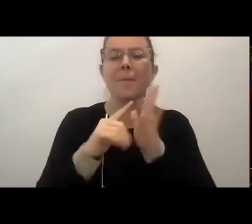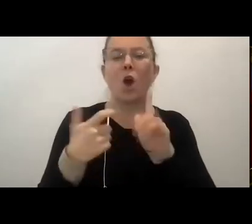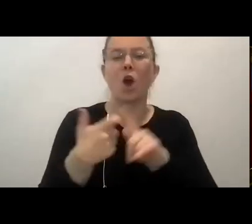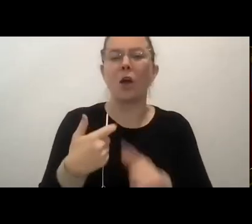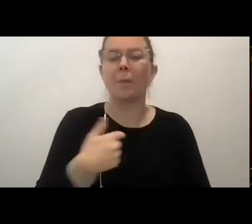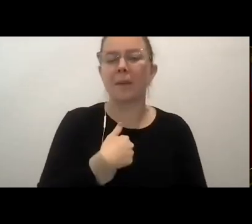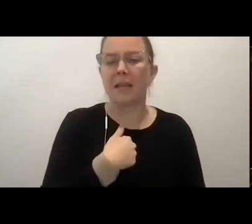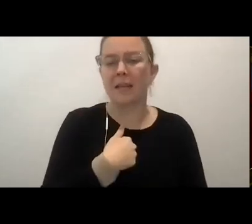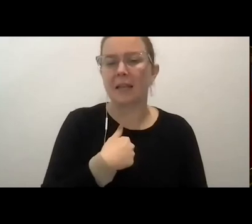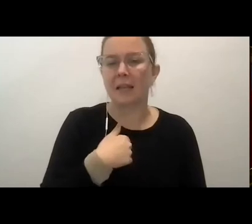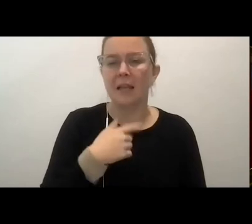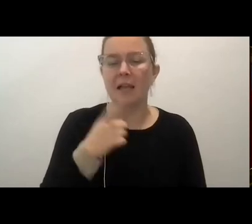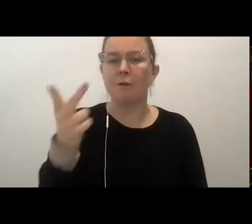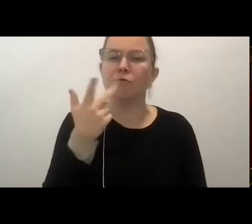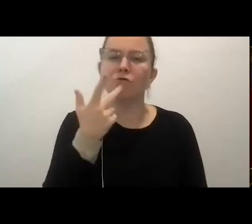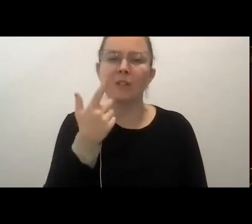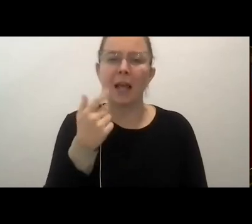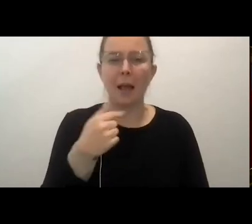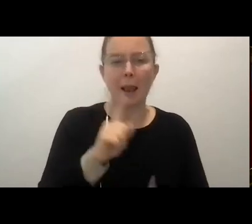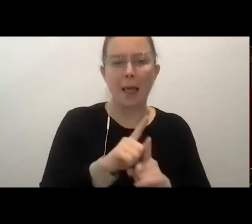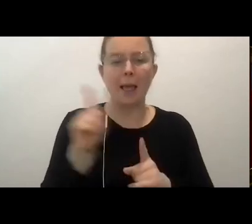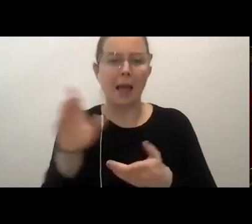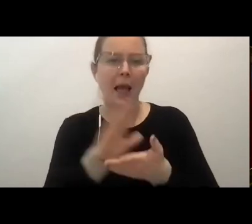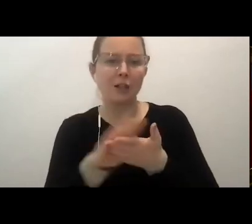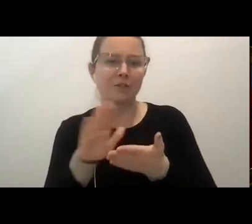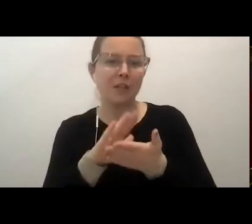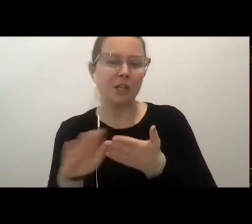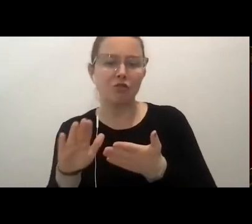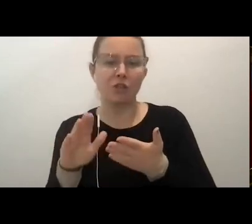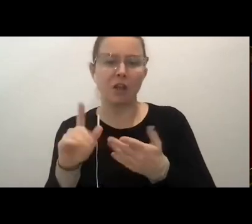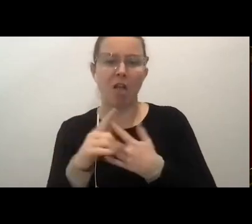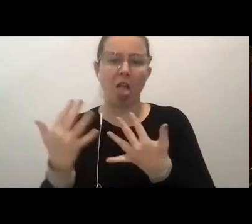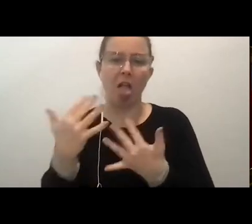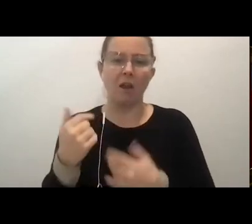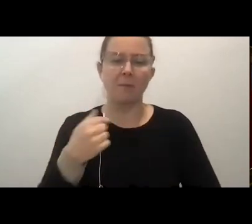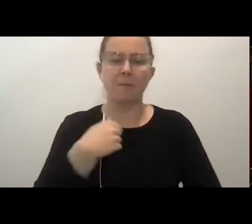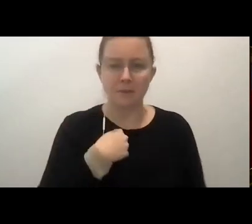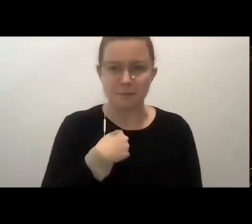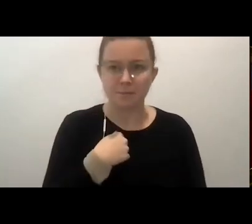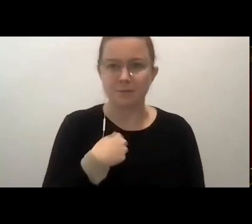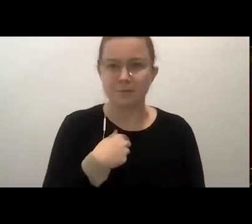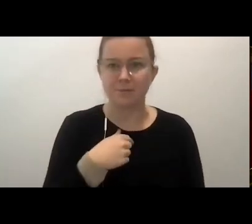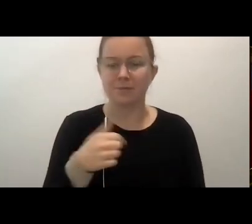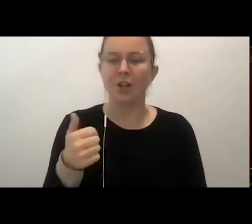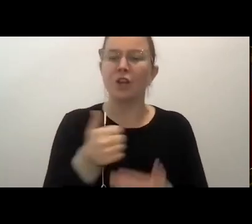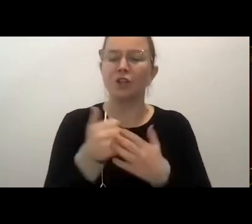He was pretending to be hard of hearing. He was going "what?", and usually I let